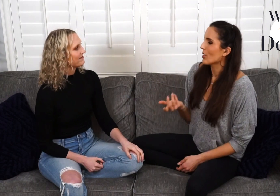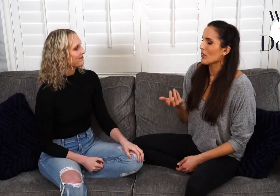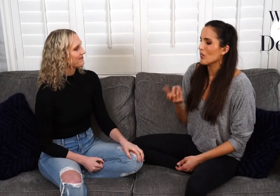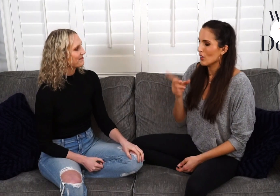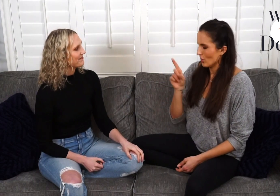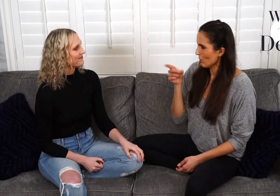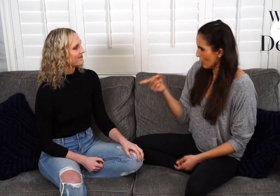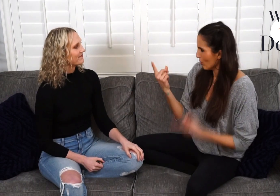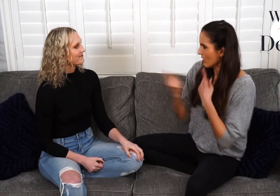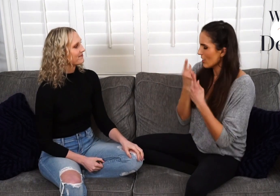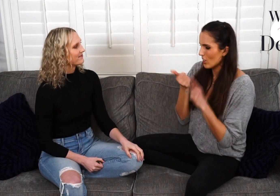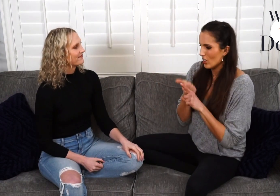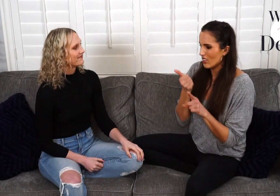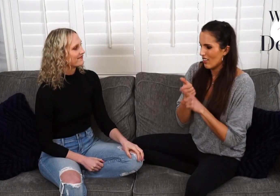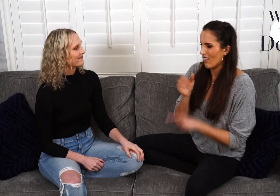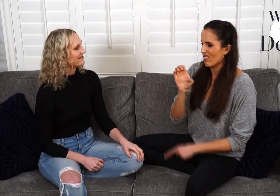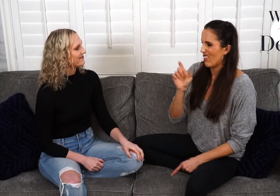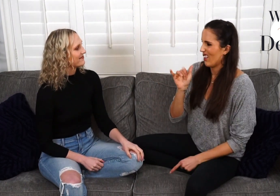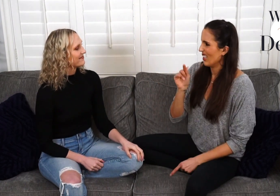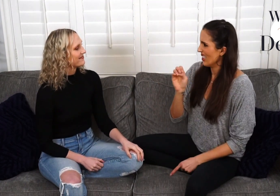ask you, “Do you consider yourself elite?”